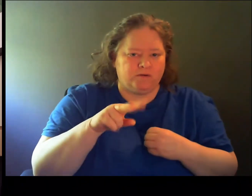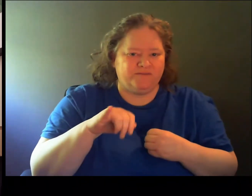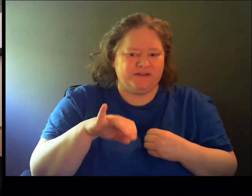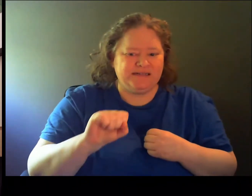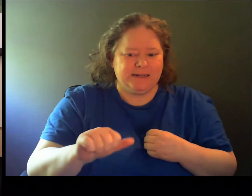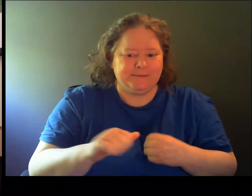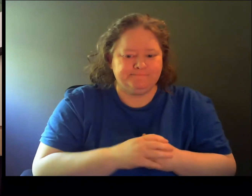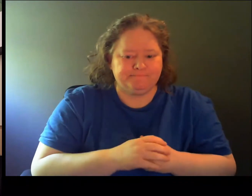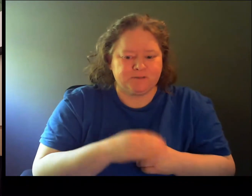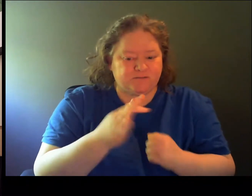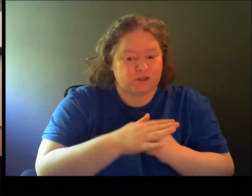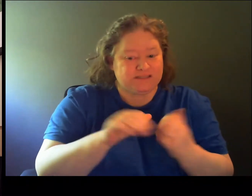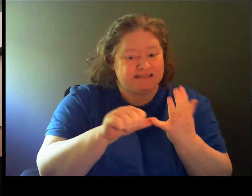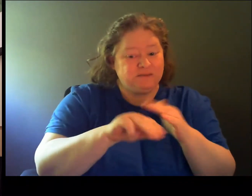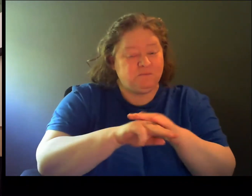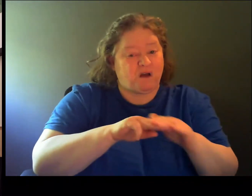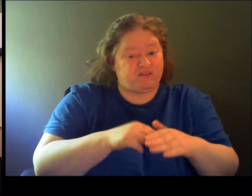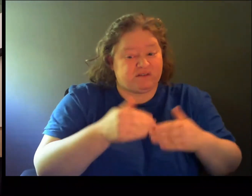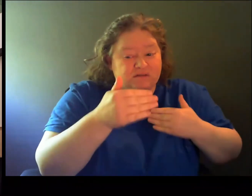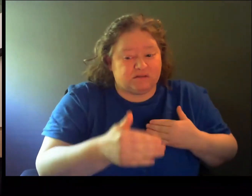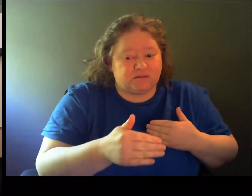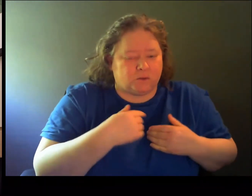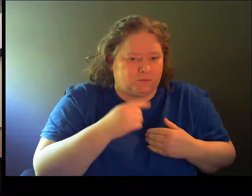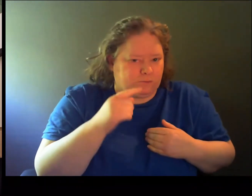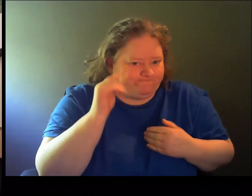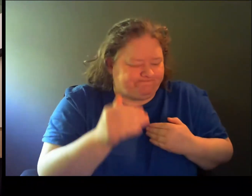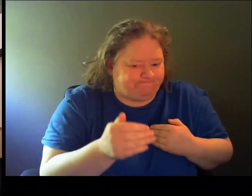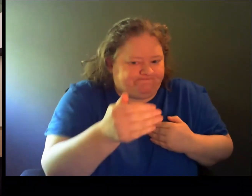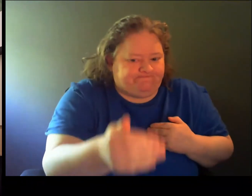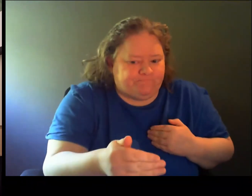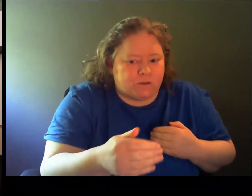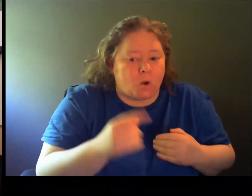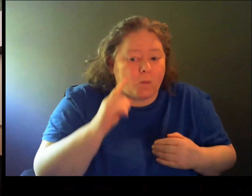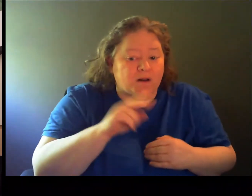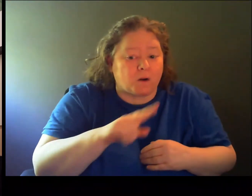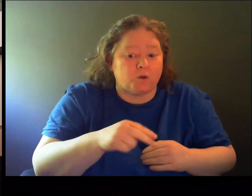It was for six months initially, so I just need to extend that.